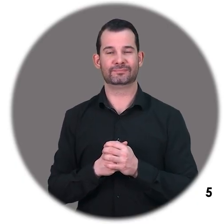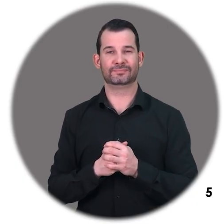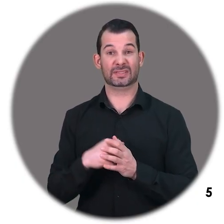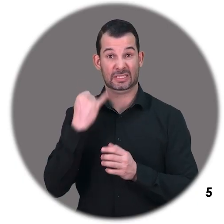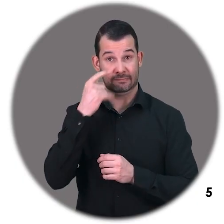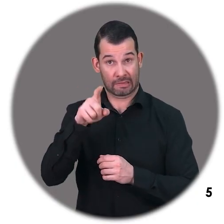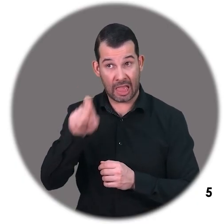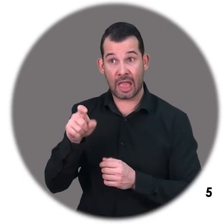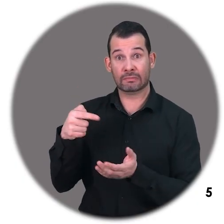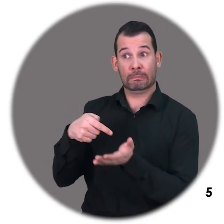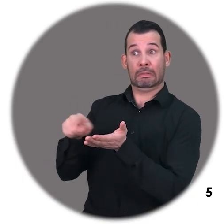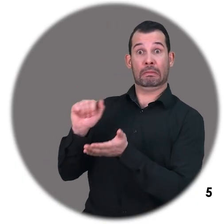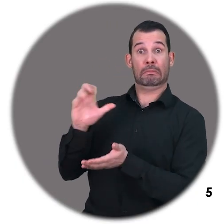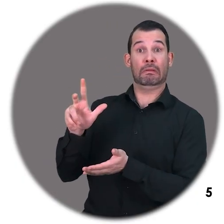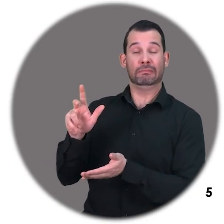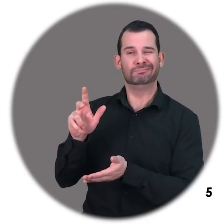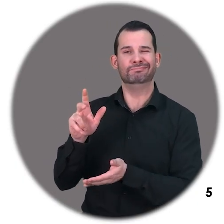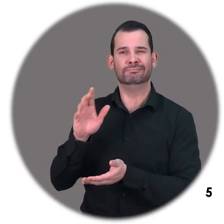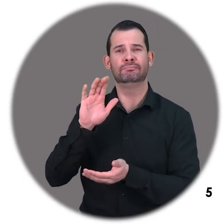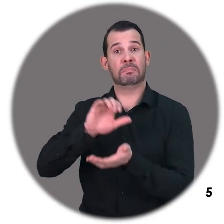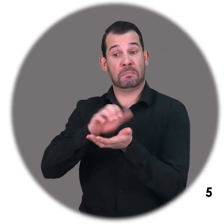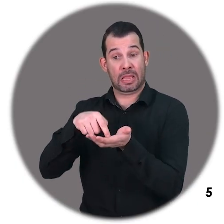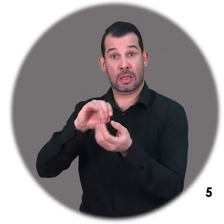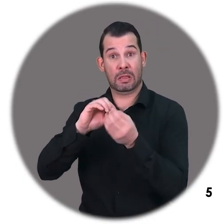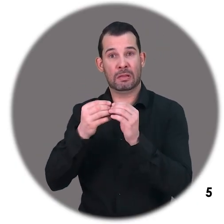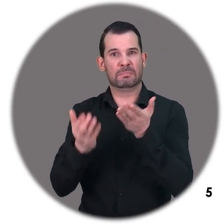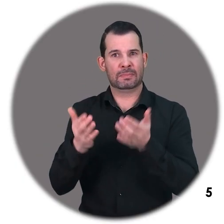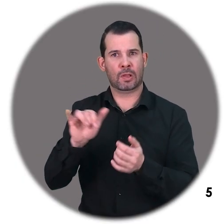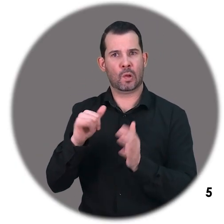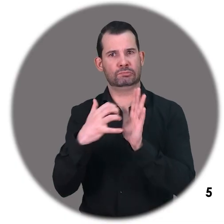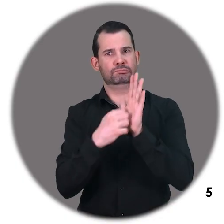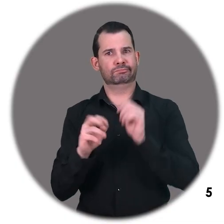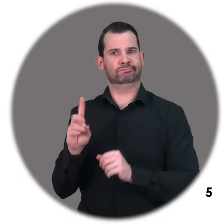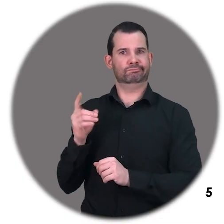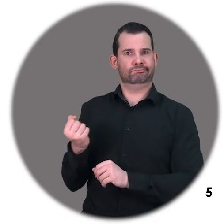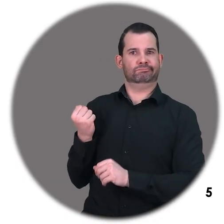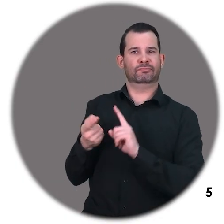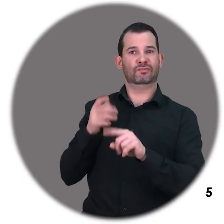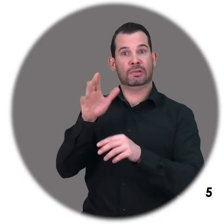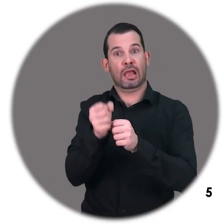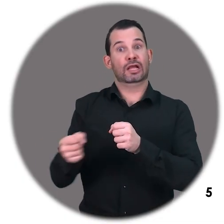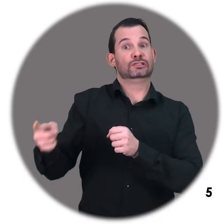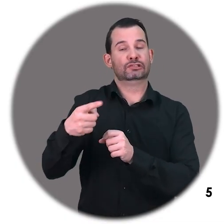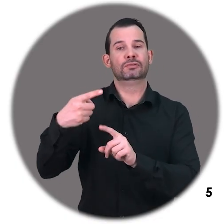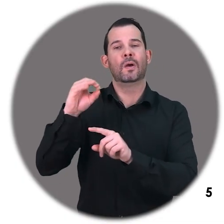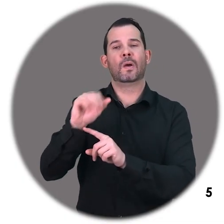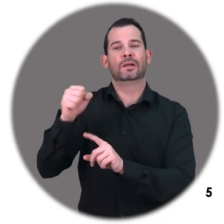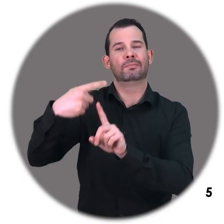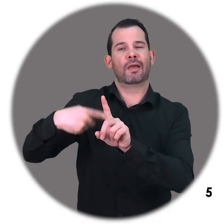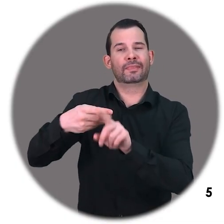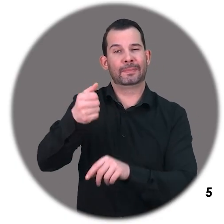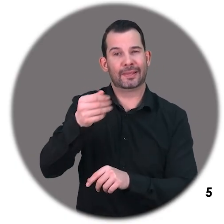If you have to repay, an amount may also be withheld from your next year’s OAS monthly payments.